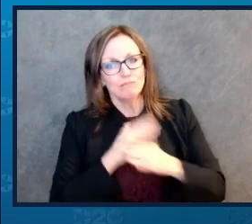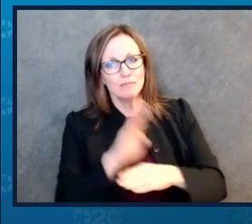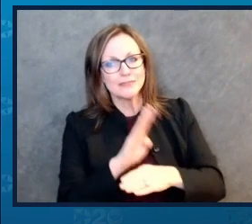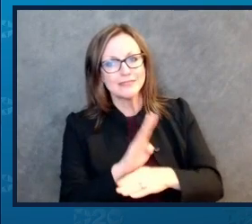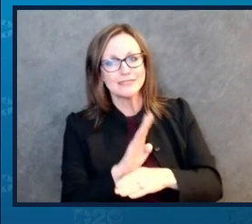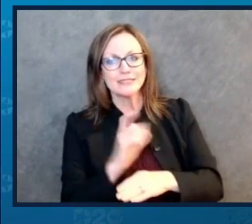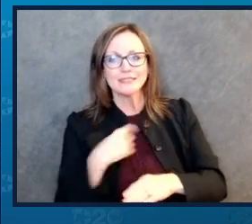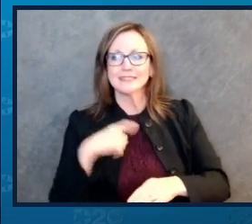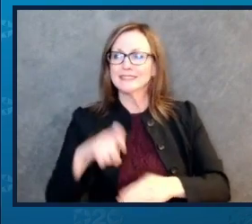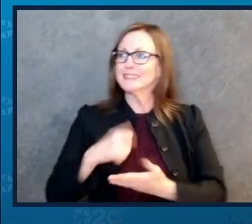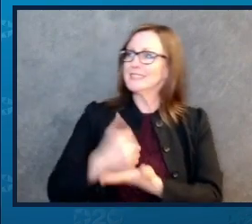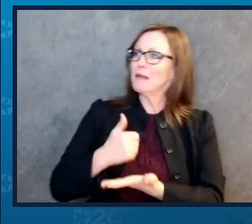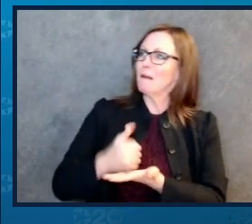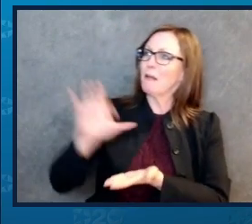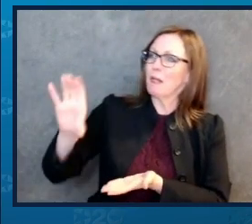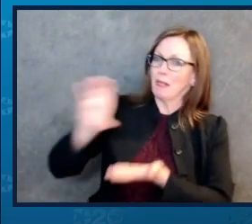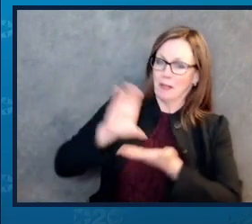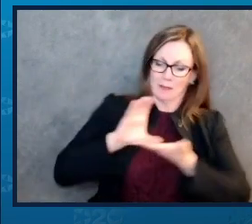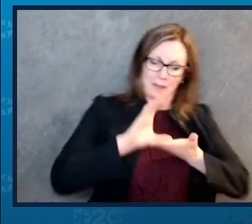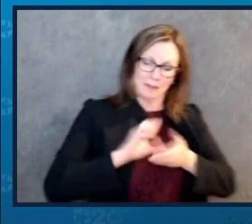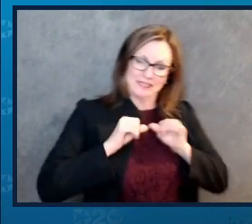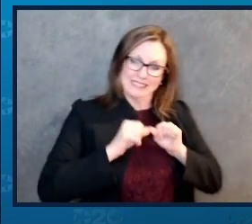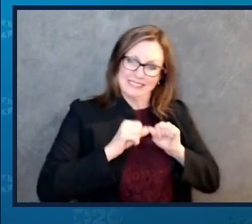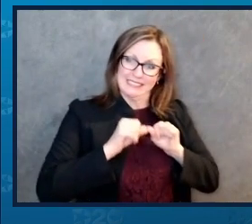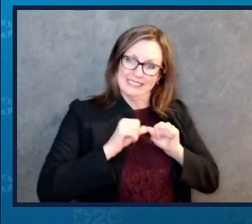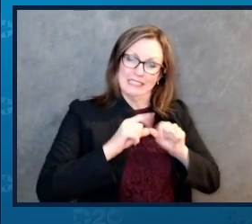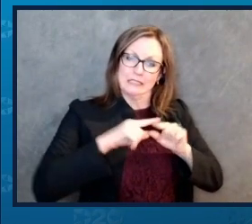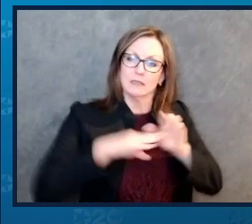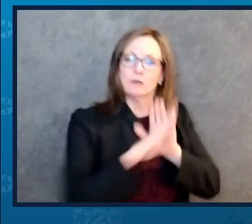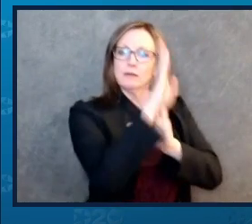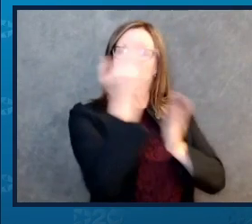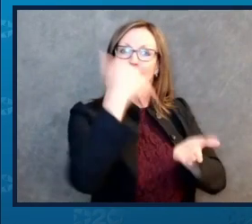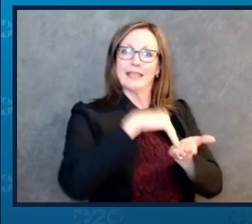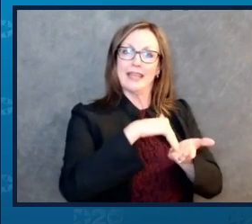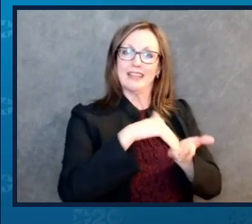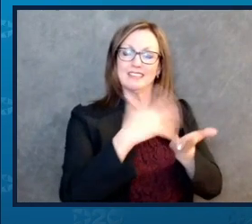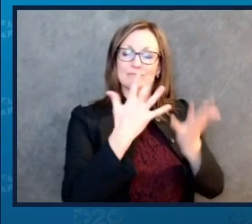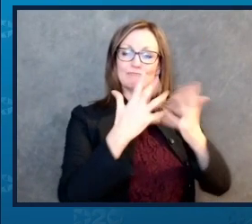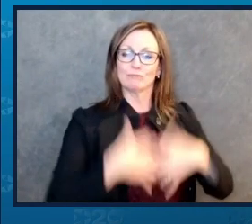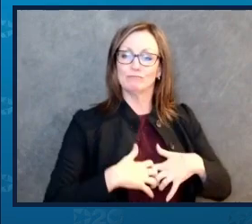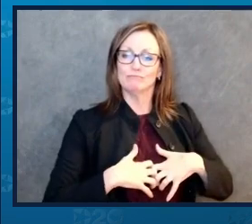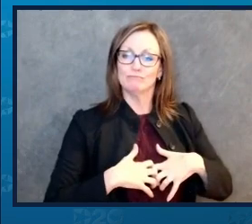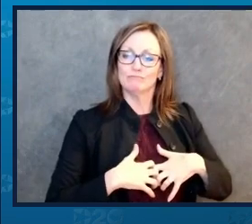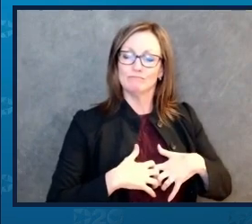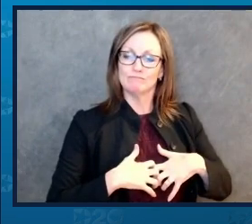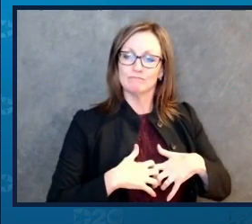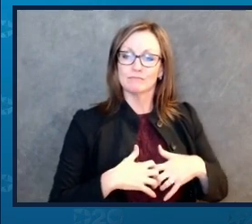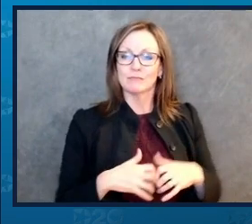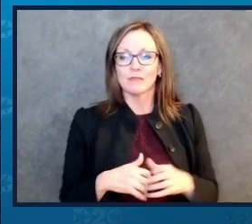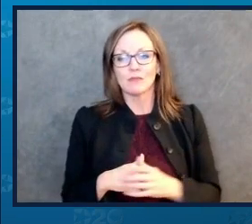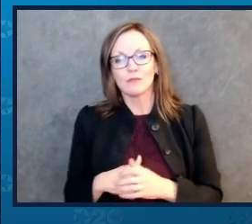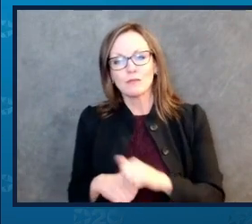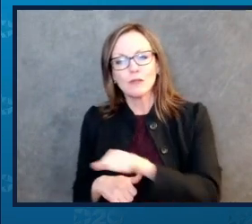THIS IS THE STORY OF GREENE, WHO JUST STARTED A CLOTHING